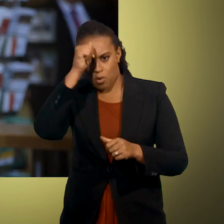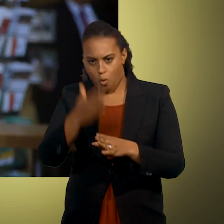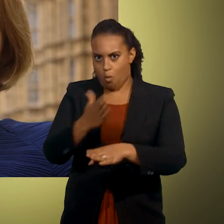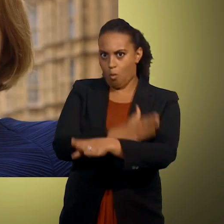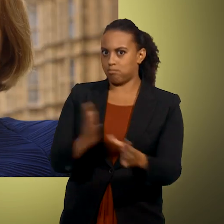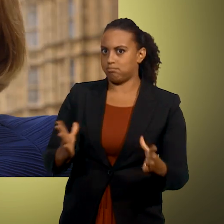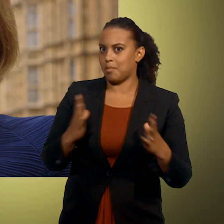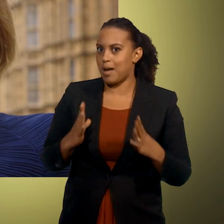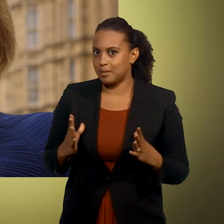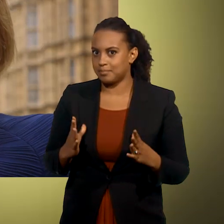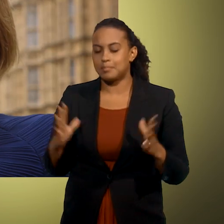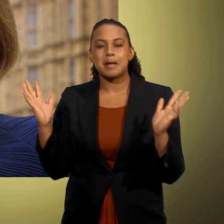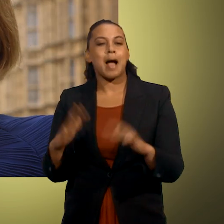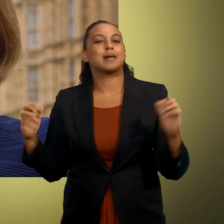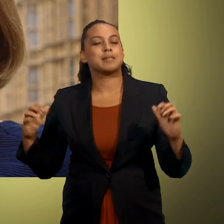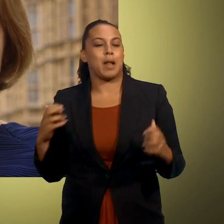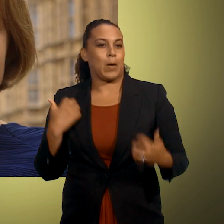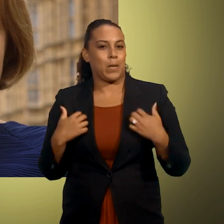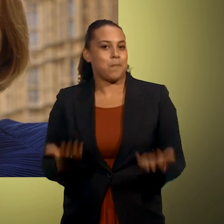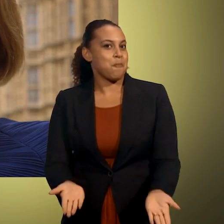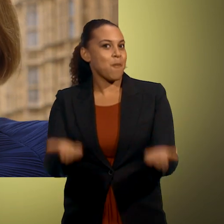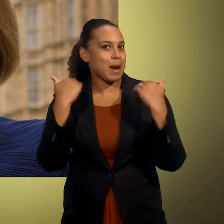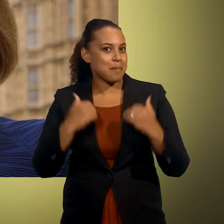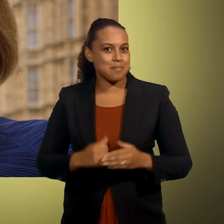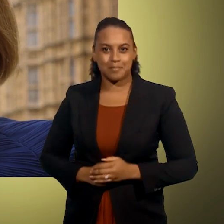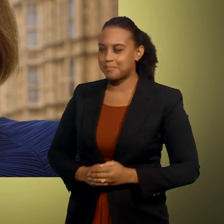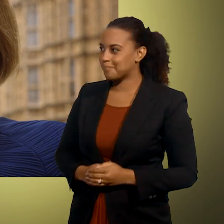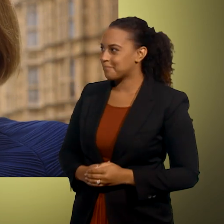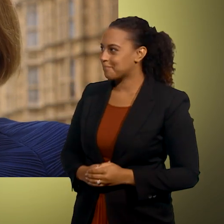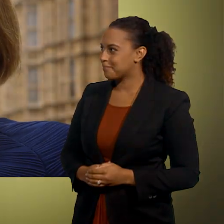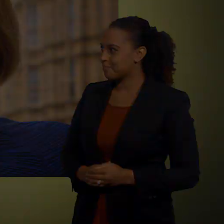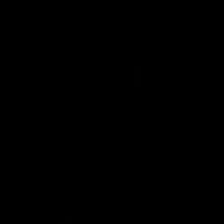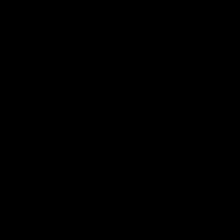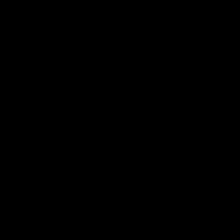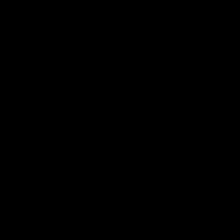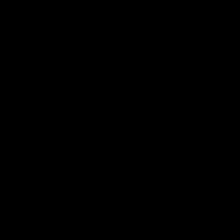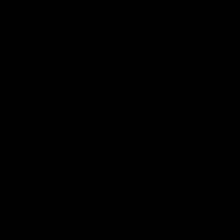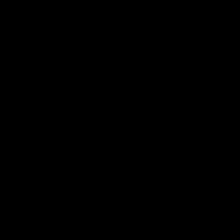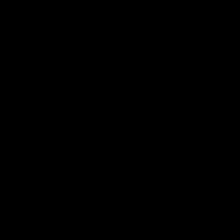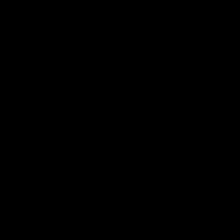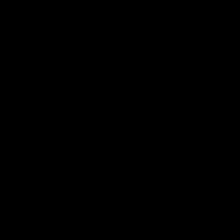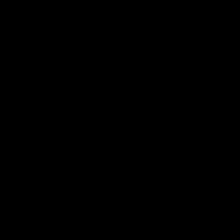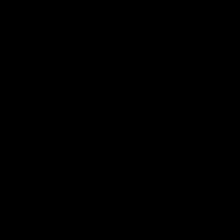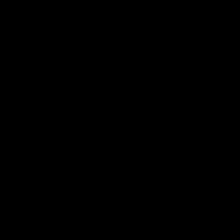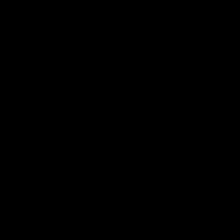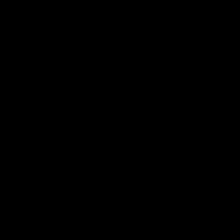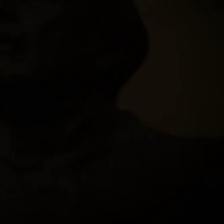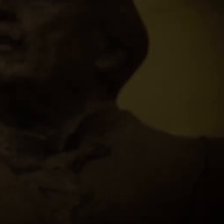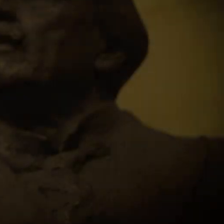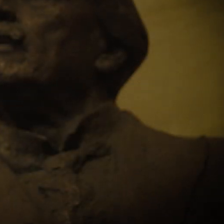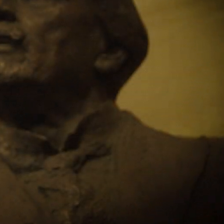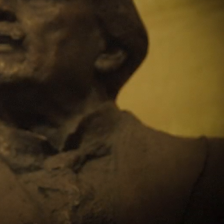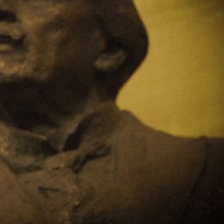The Houses of Parliament look forward to welcoming you.